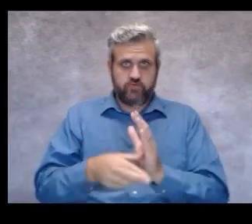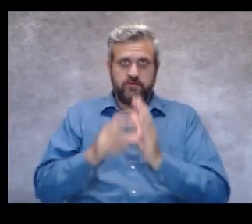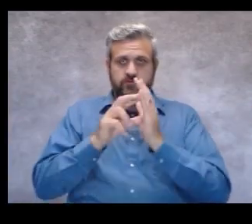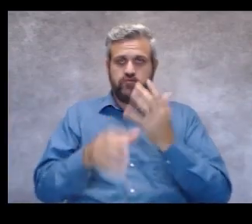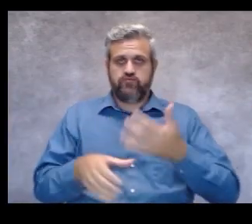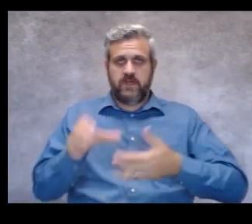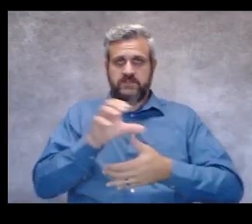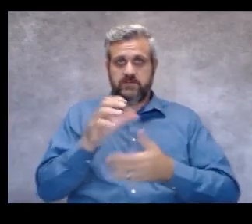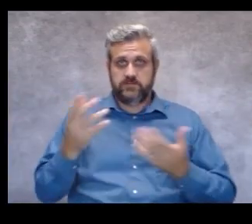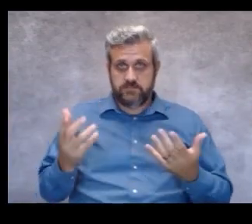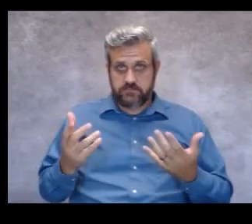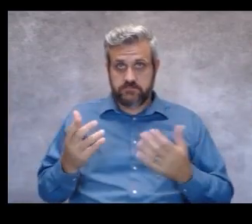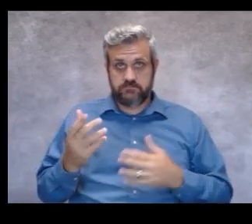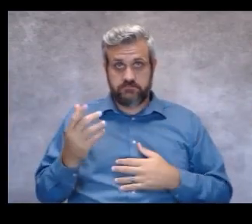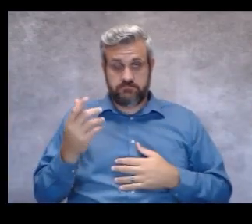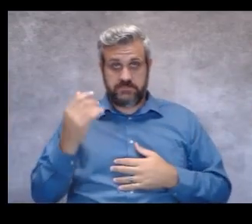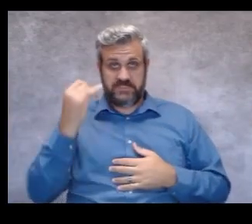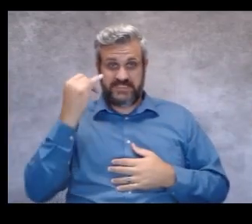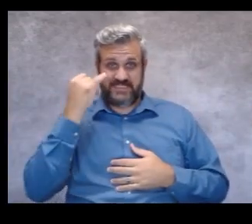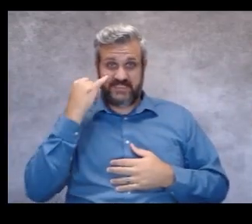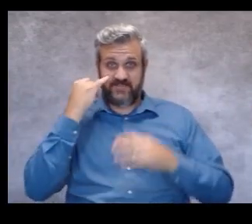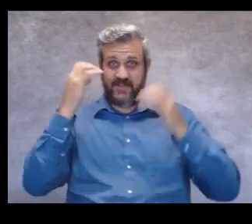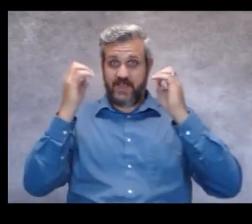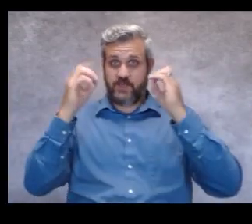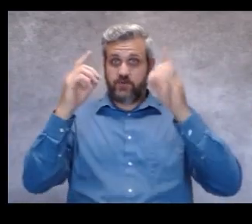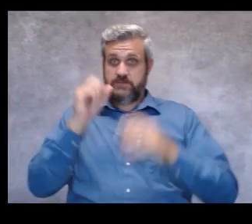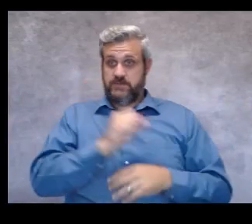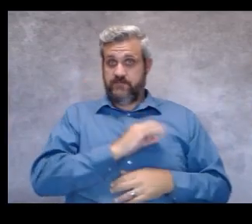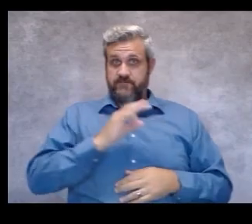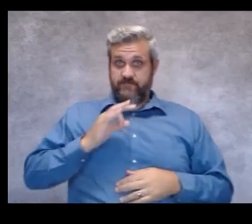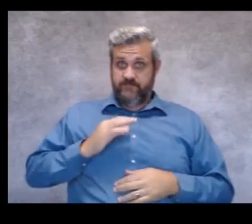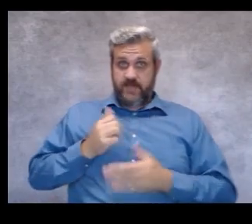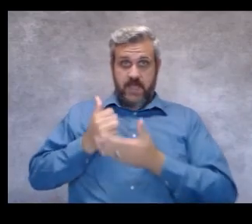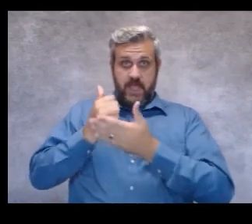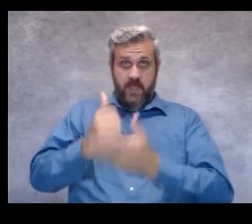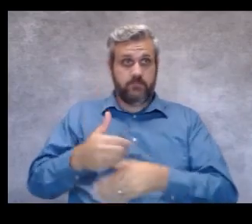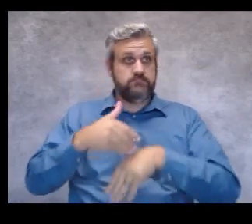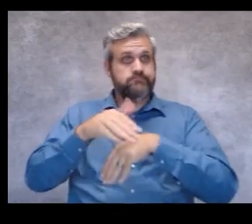criteria. If identifica if education staff are assisting in referring